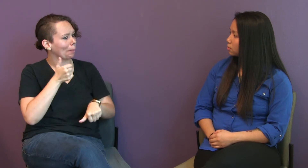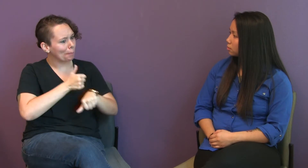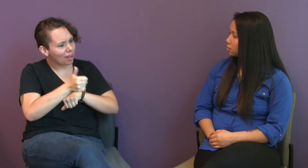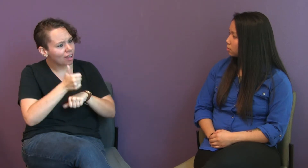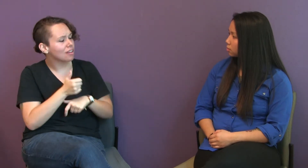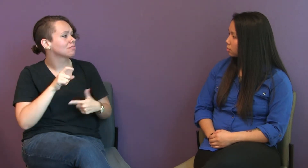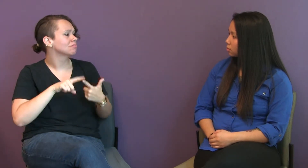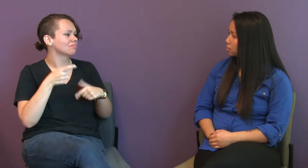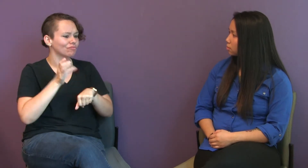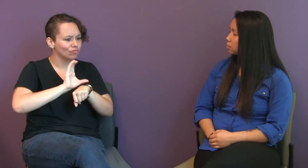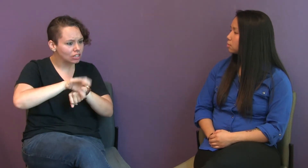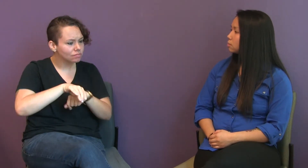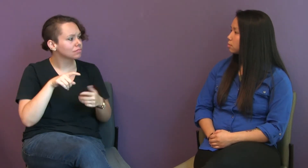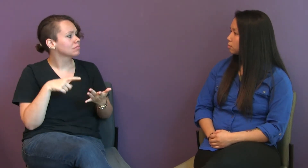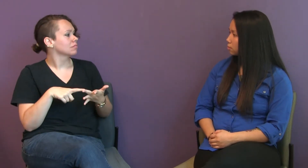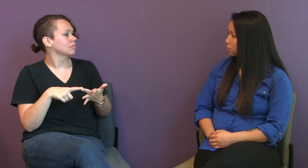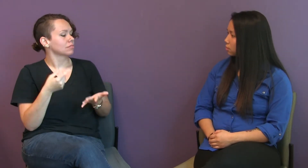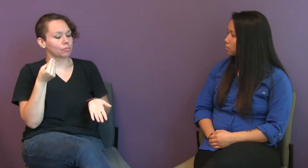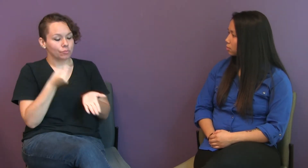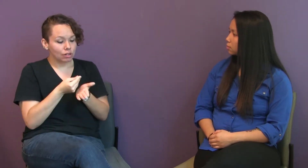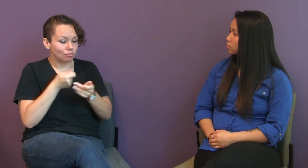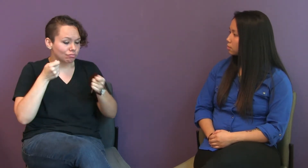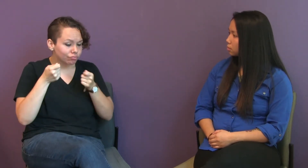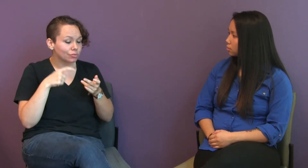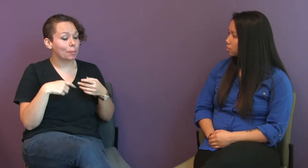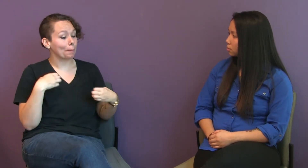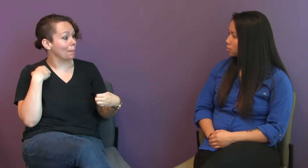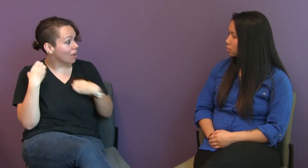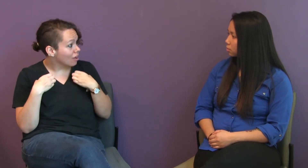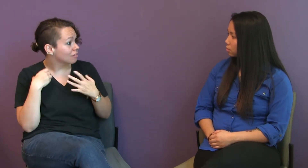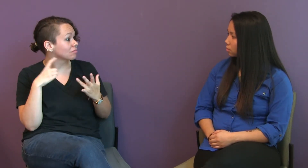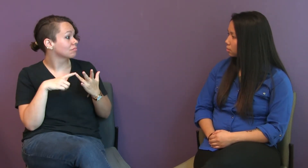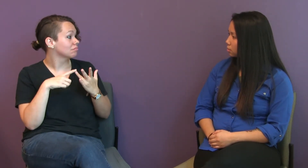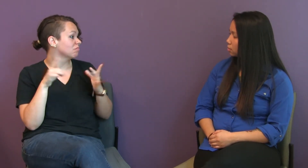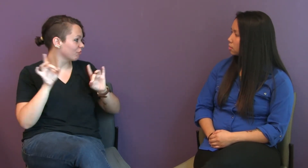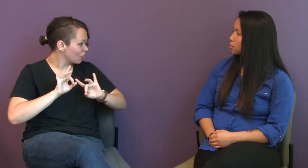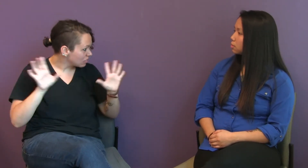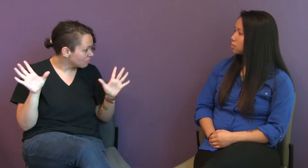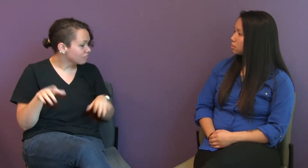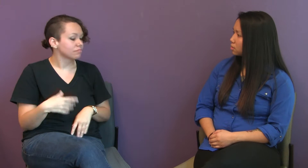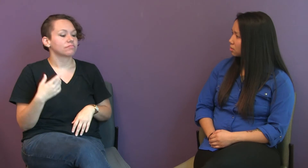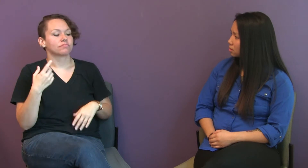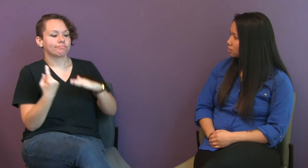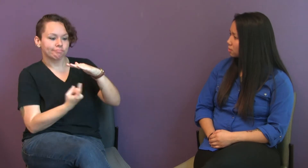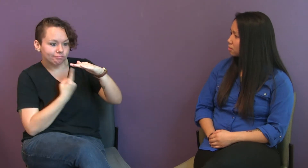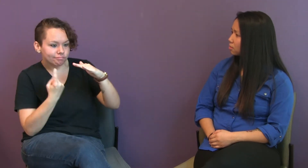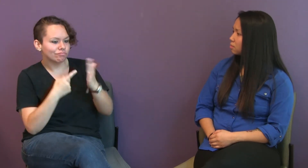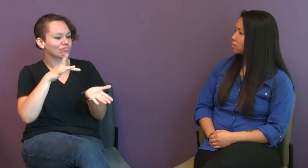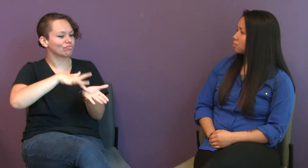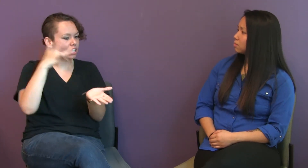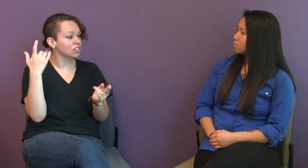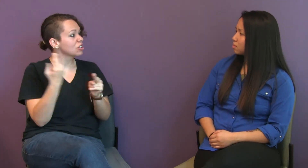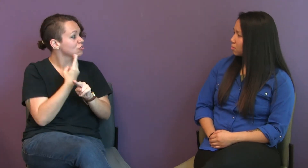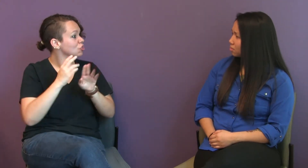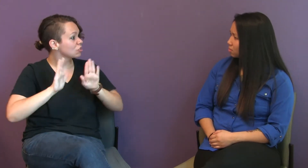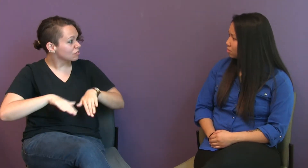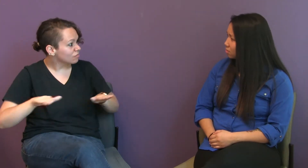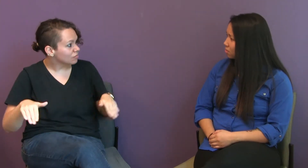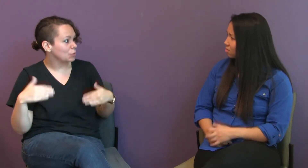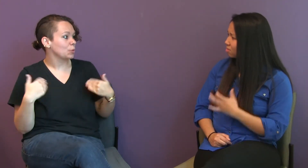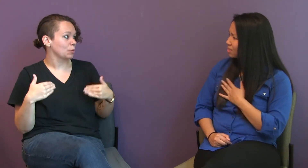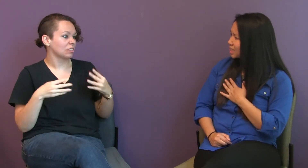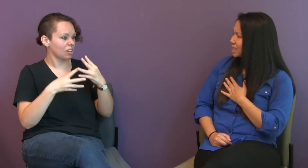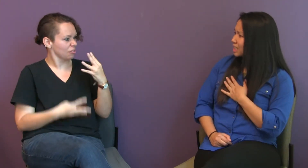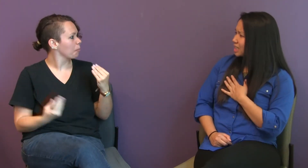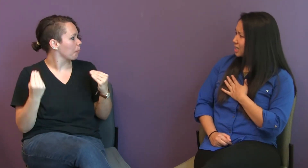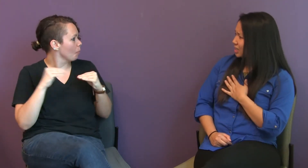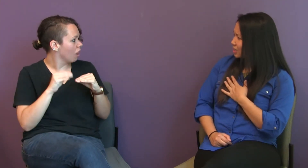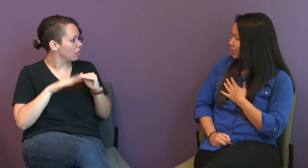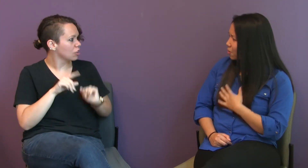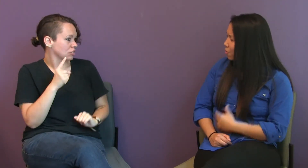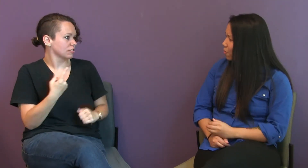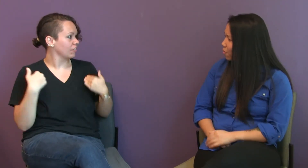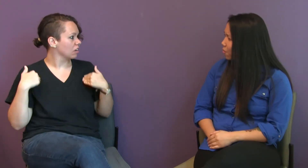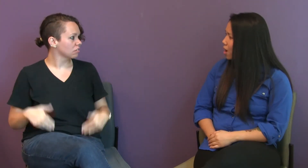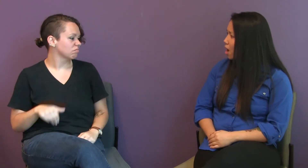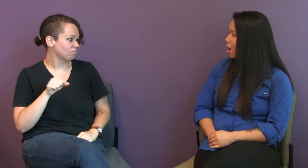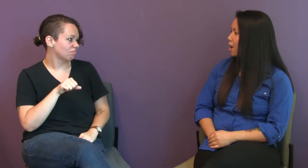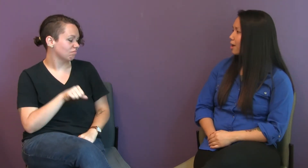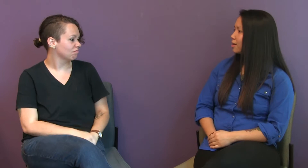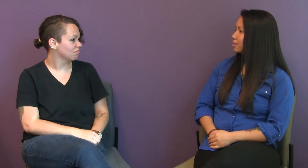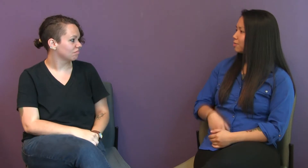blaming, coercion and threats, economic abuse, emotional abuse, violent tactics, isolation, using privilege, using children and etc.